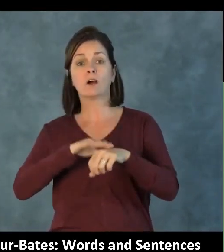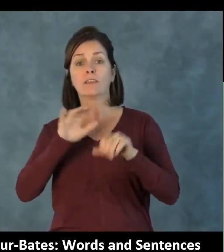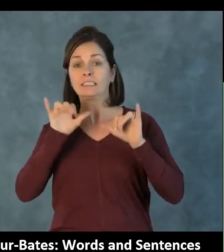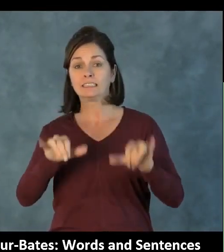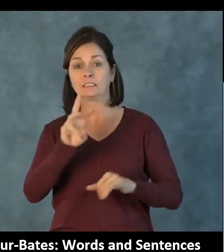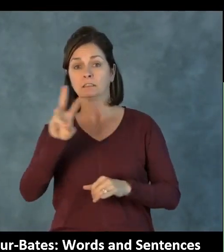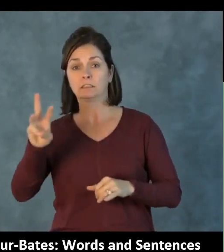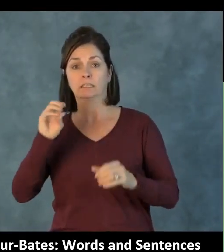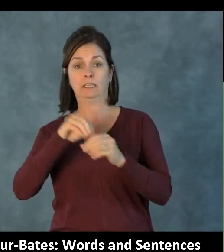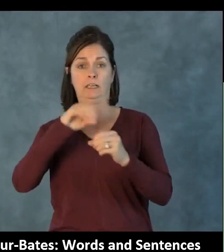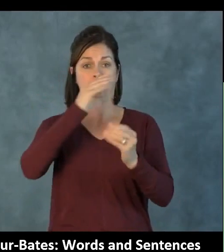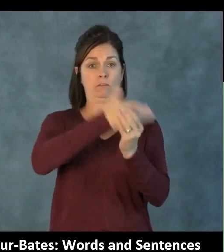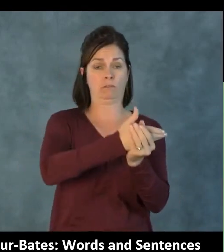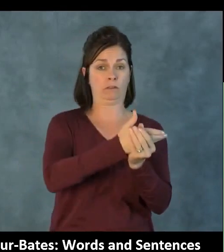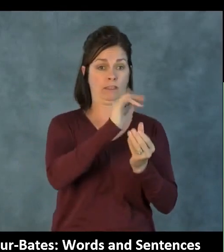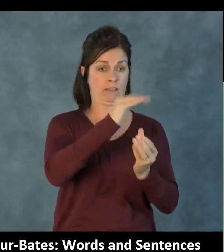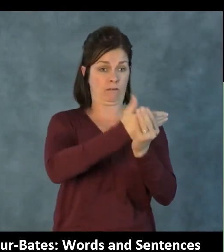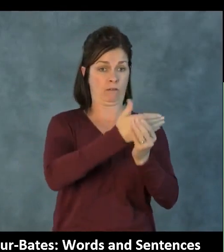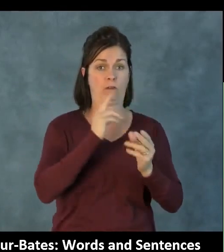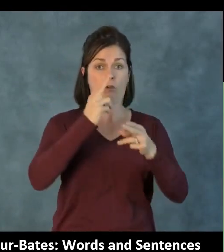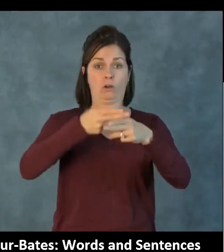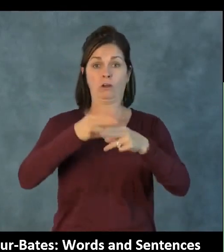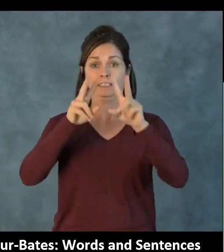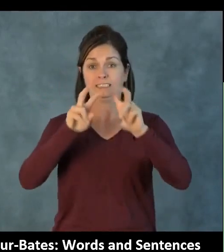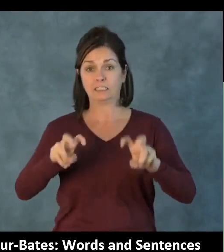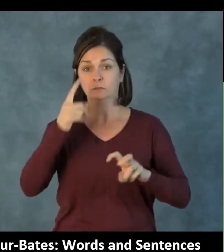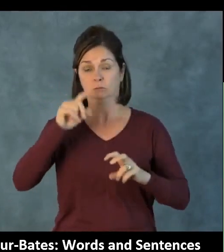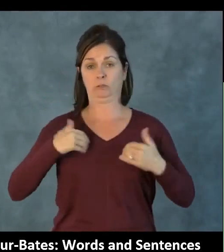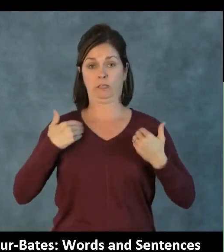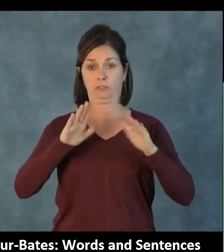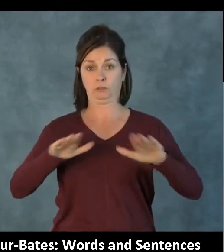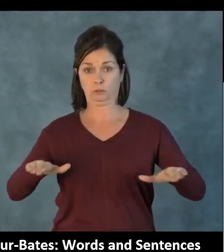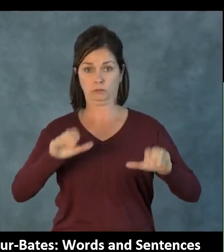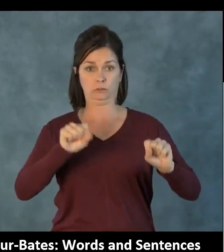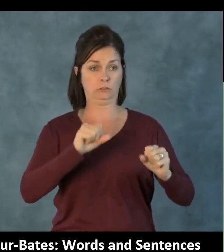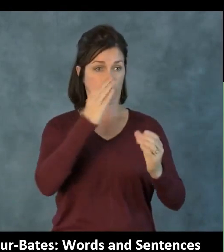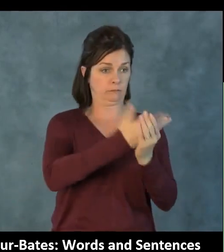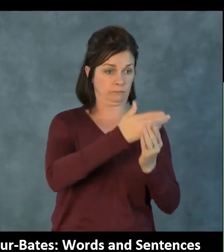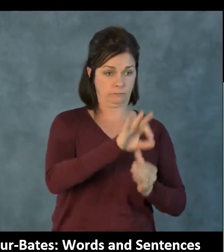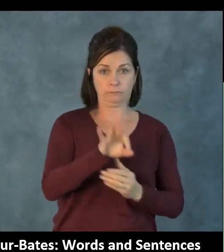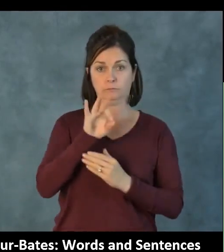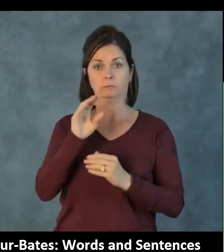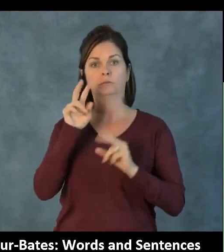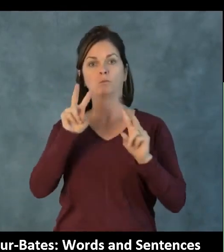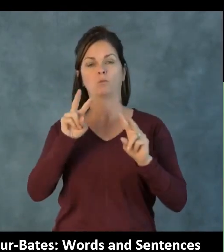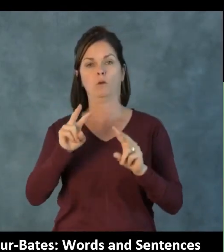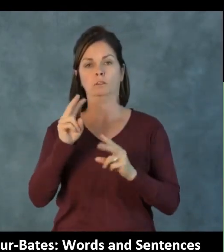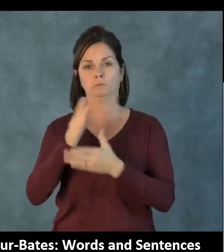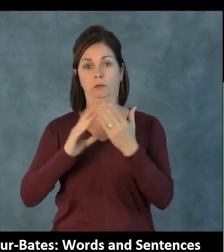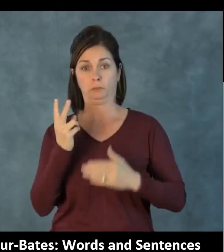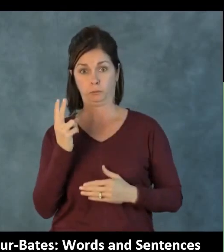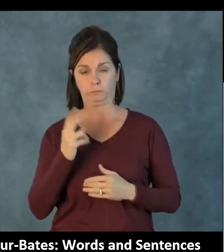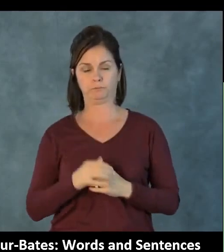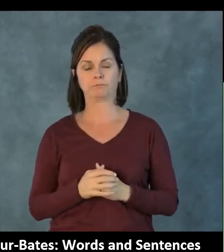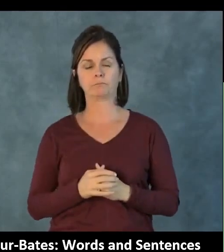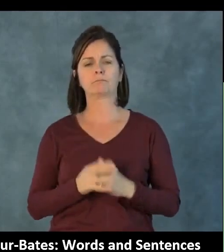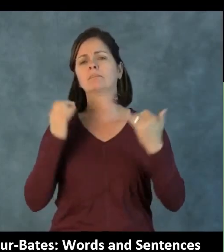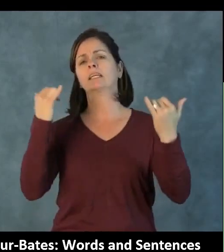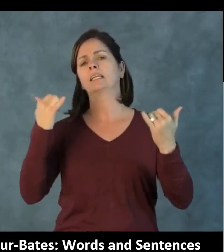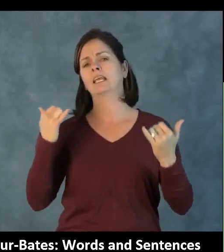called Assessments for Young Children. Let's talk a little bit about what is being assessed